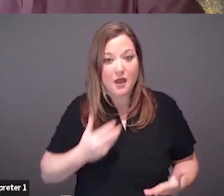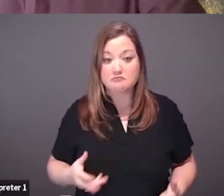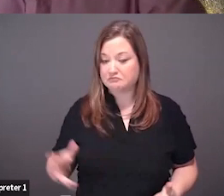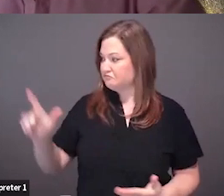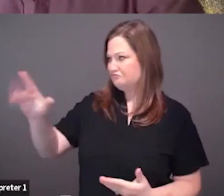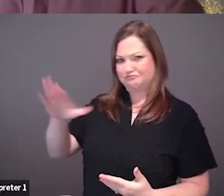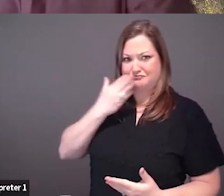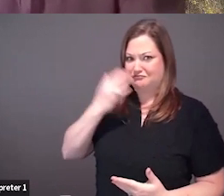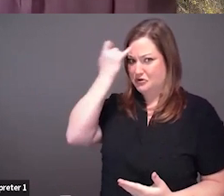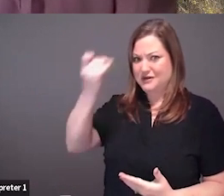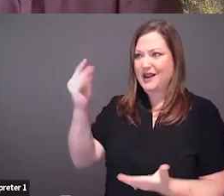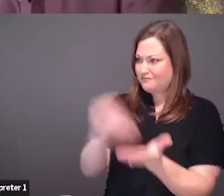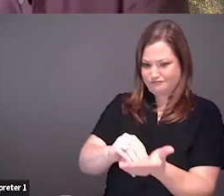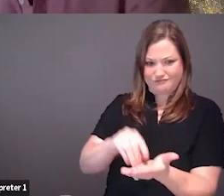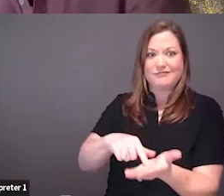I'm going to follow up on that. That's a cool idea.